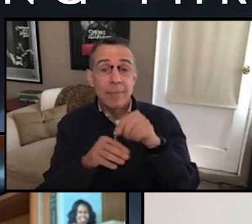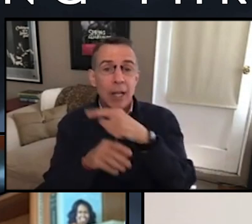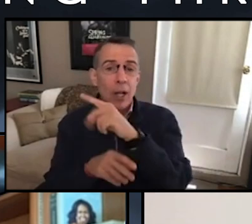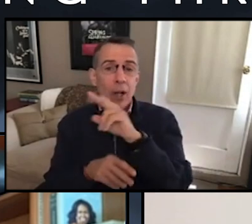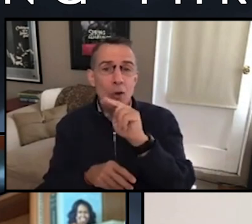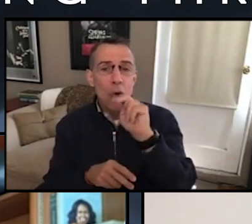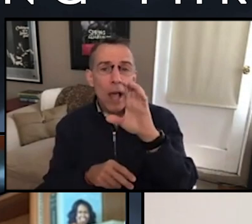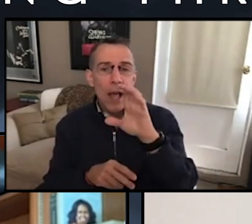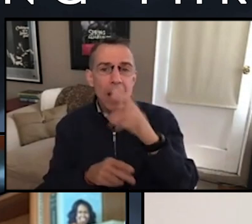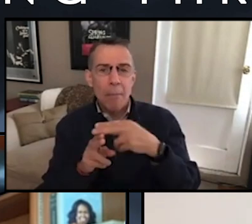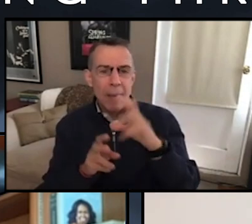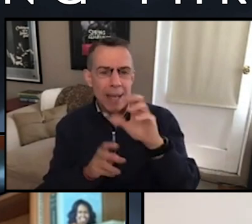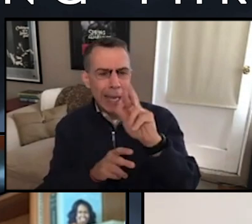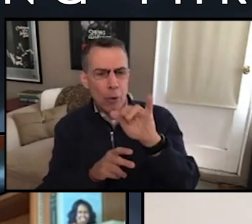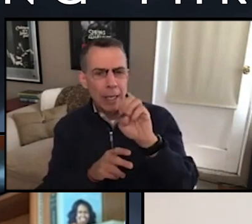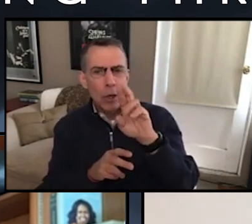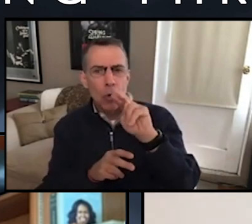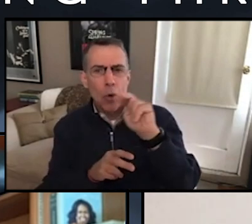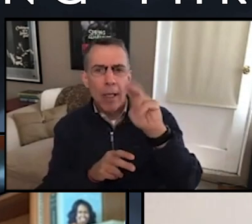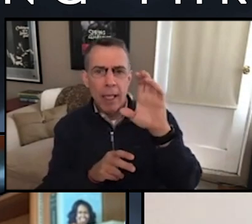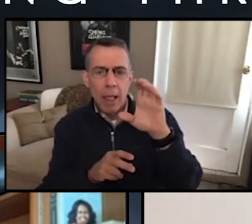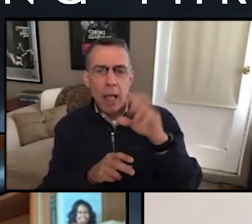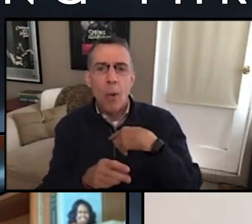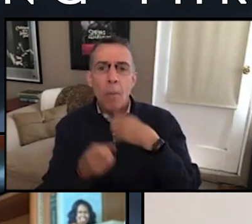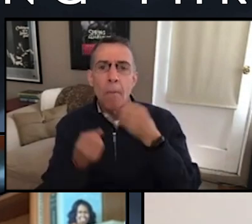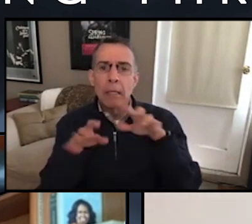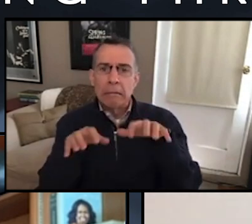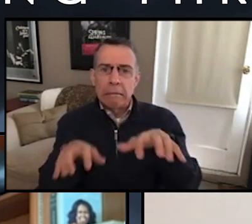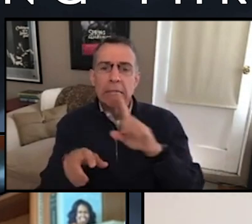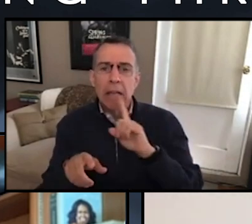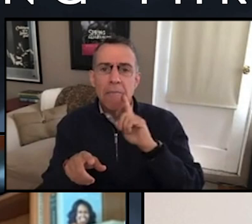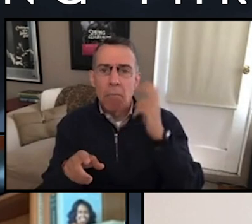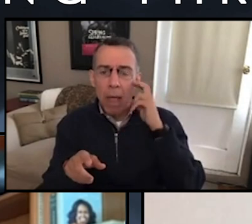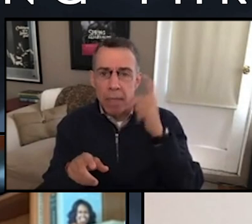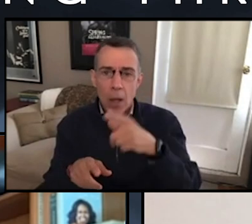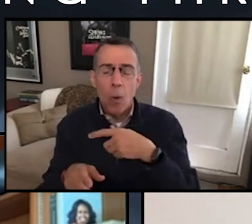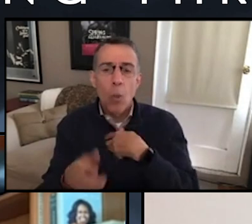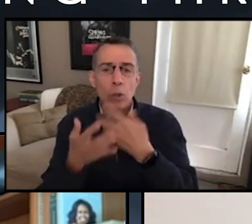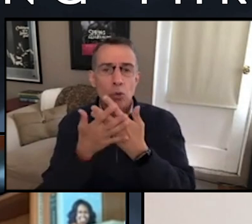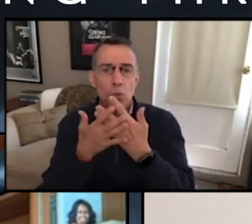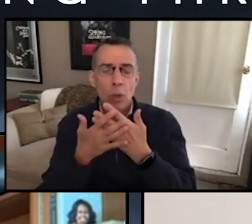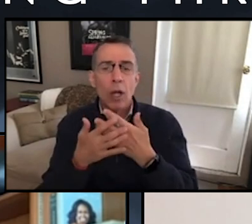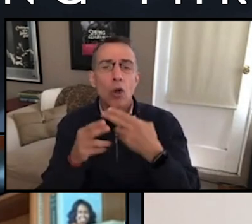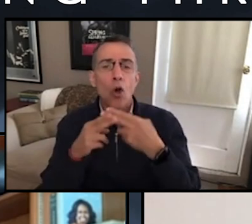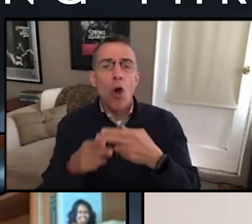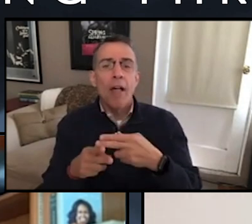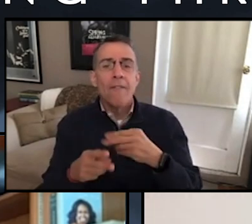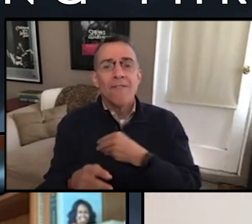had a lot of the local DeafBlind community there. And we would screen it as the "Feeling Through Experience" during these screenings, which is